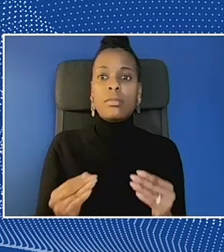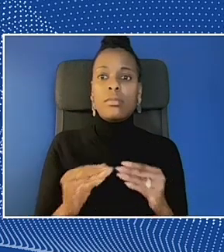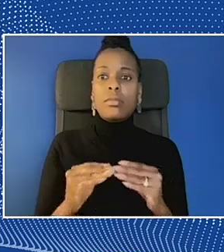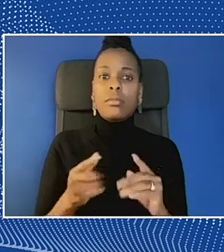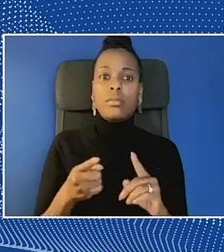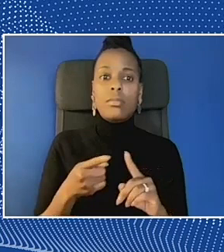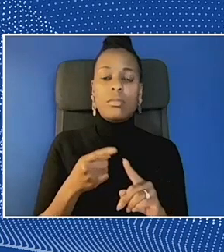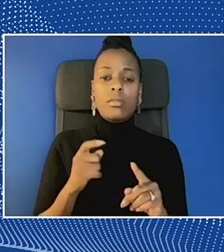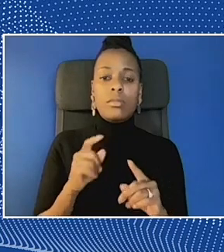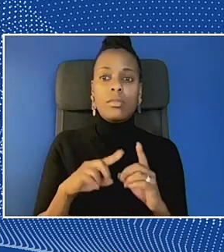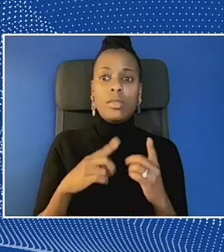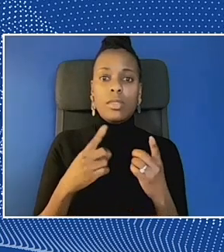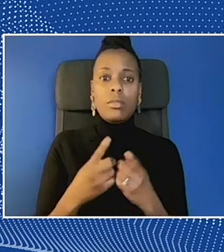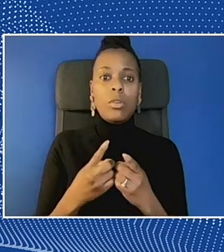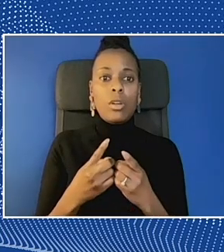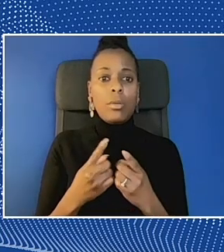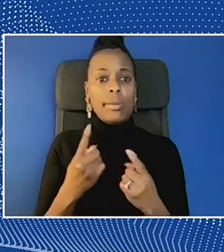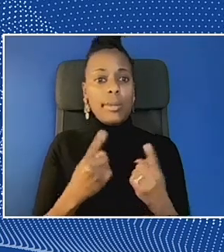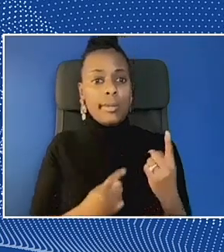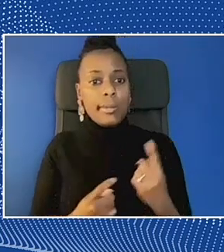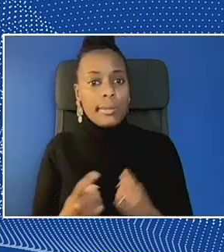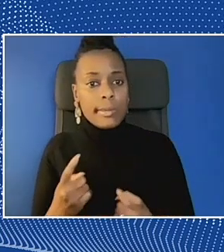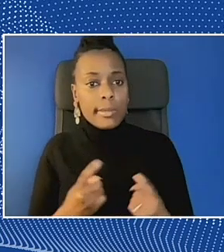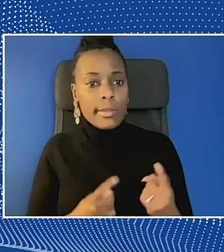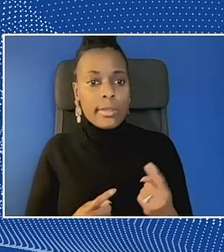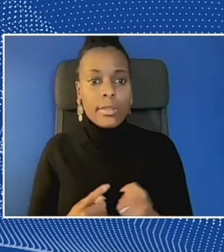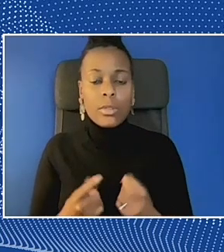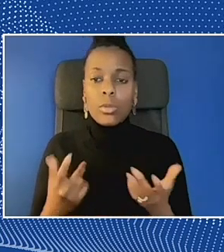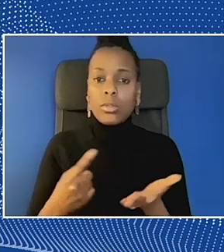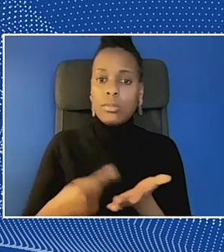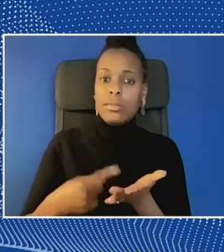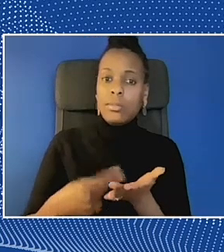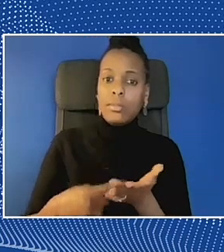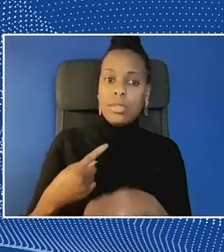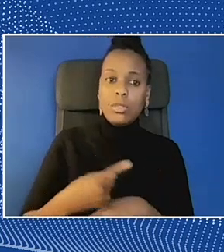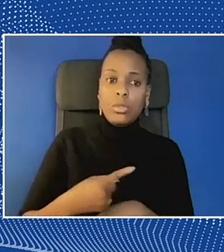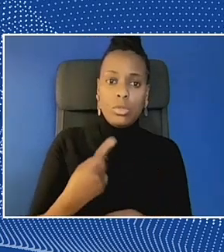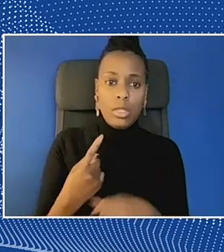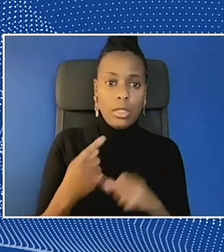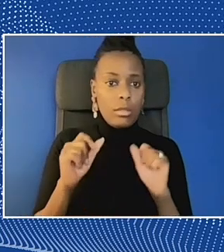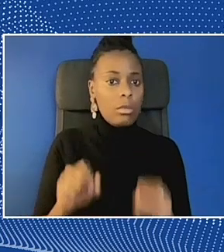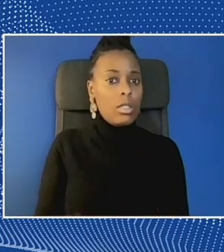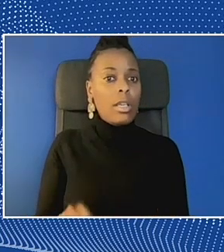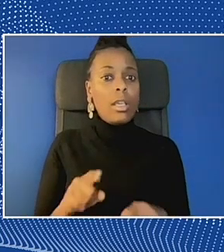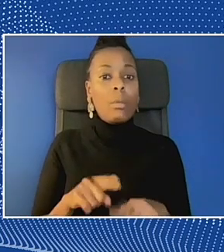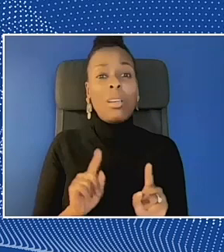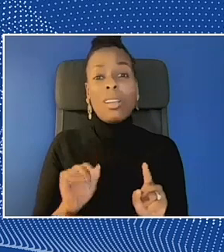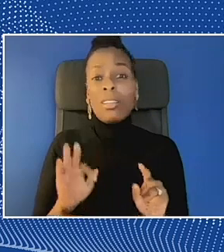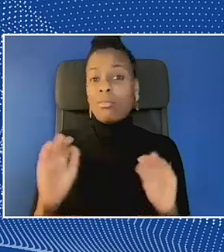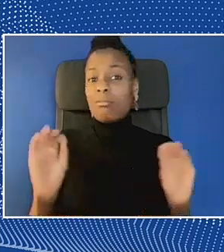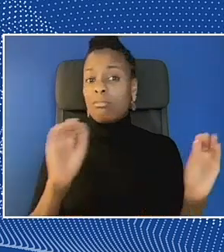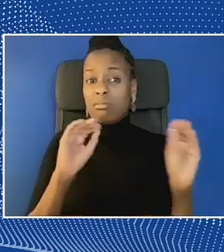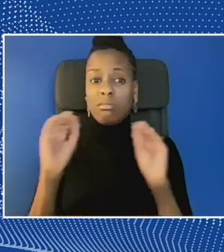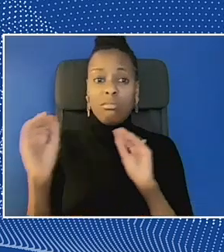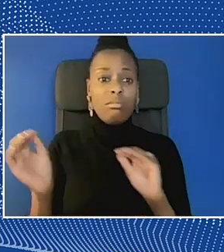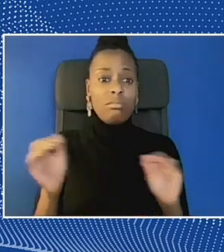of the questions, if there's more in terms of what you'd like to cover today, we can get to that. But if there's not I would